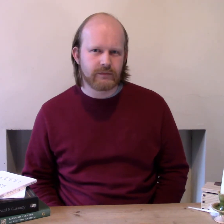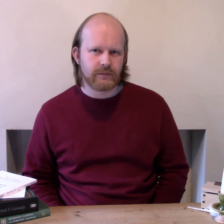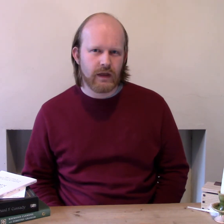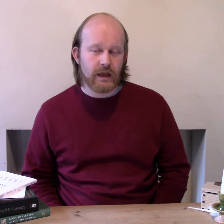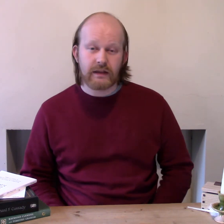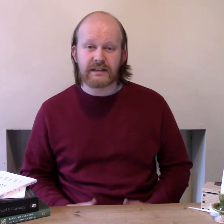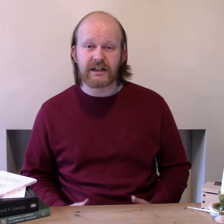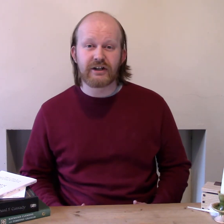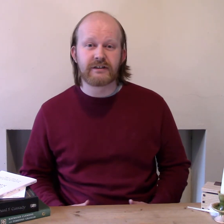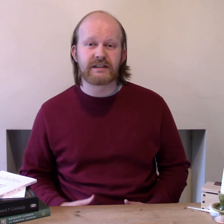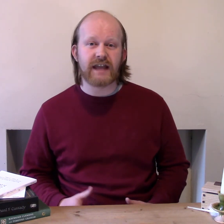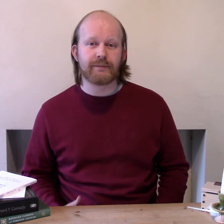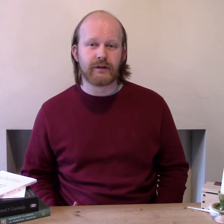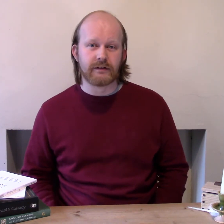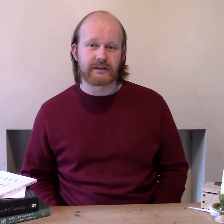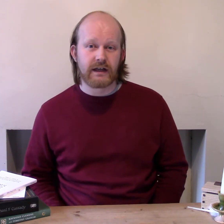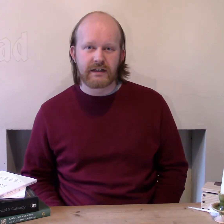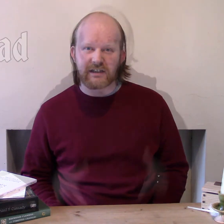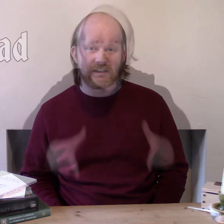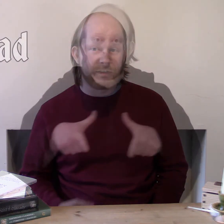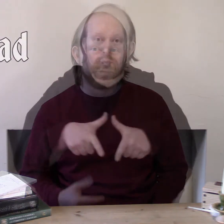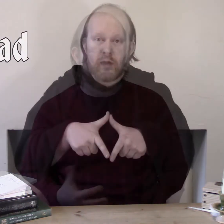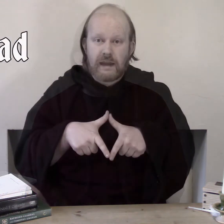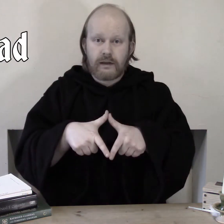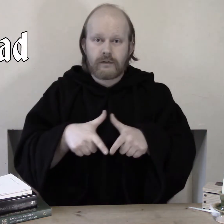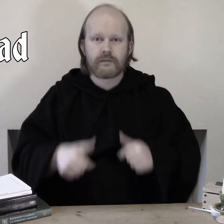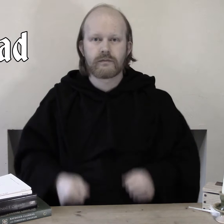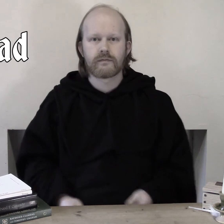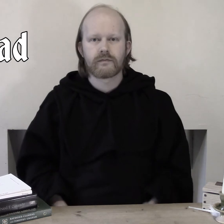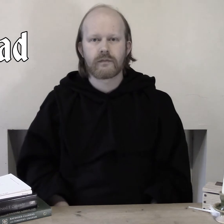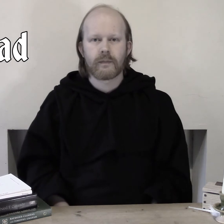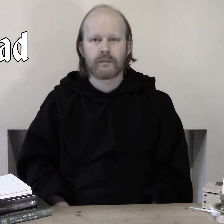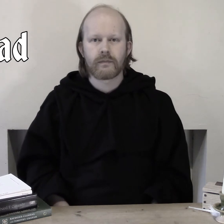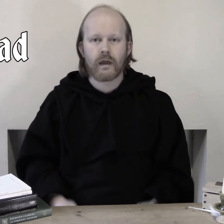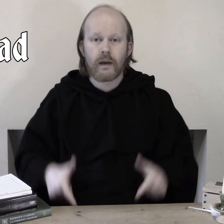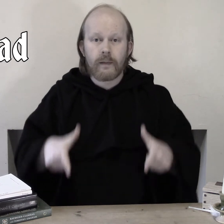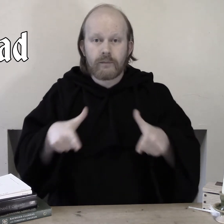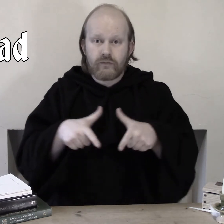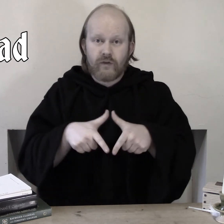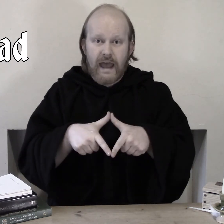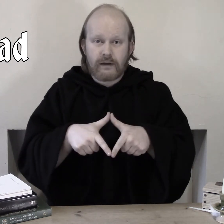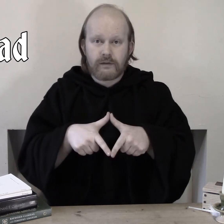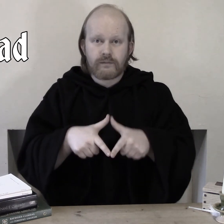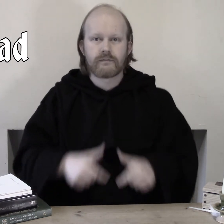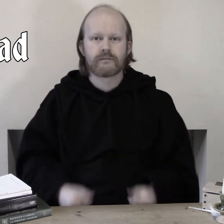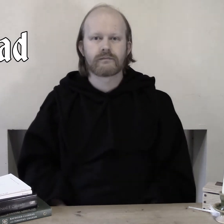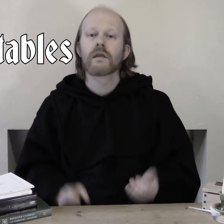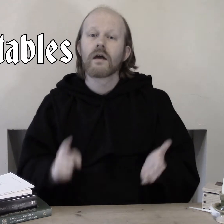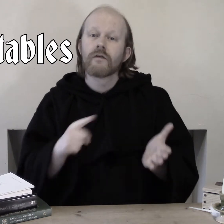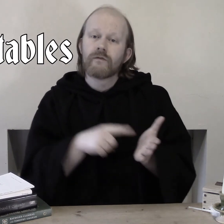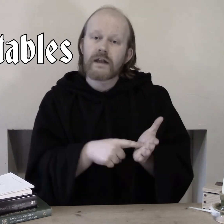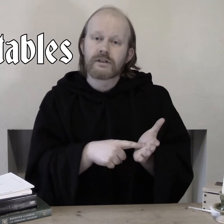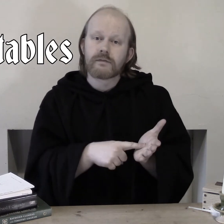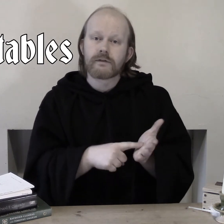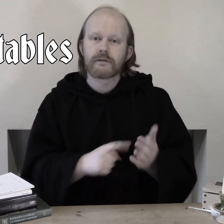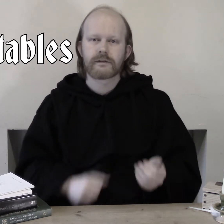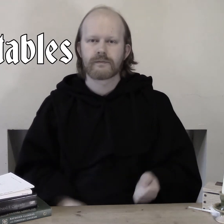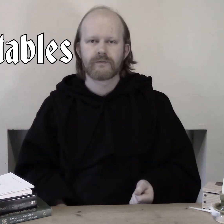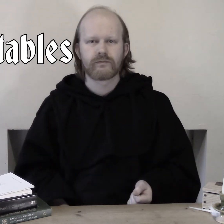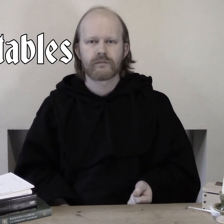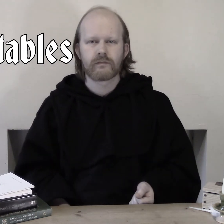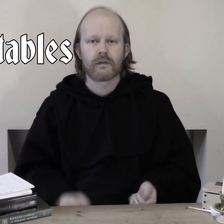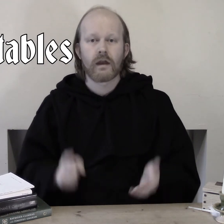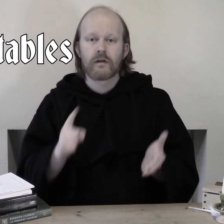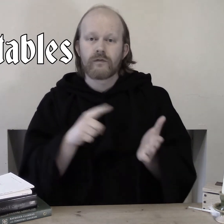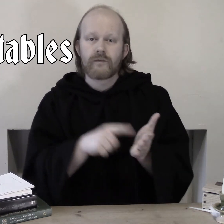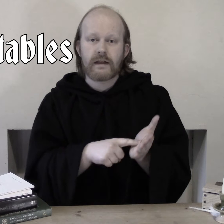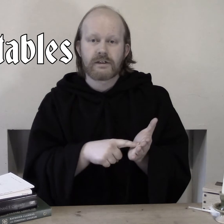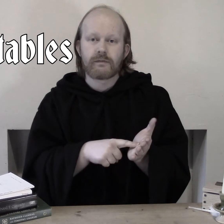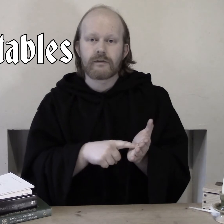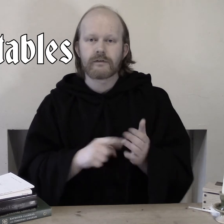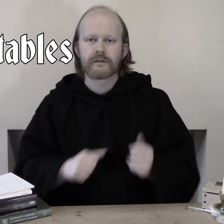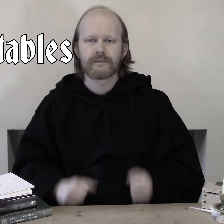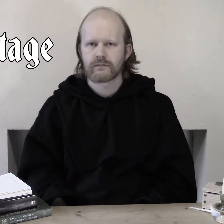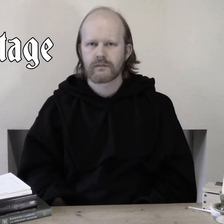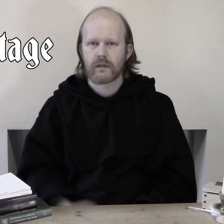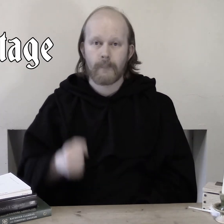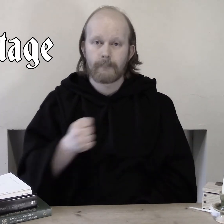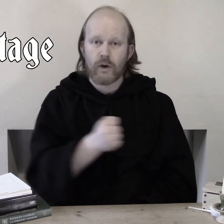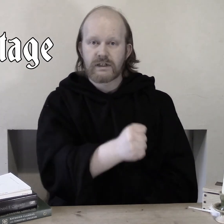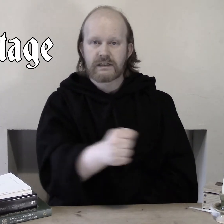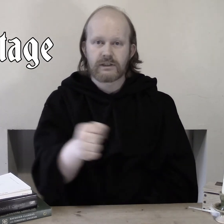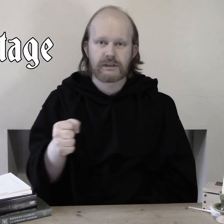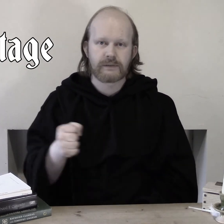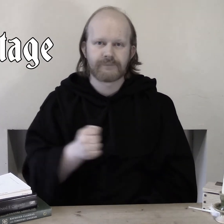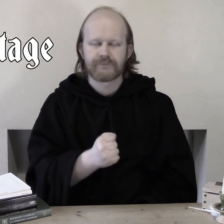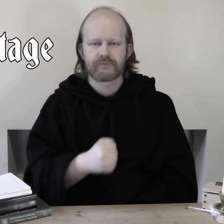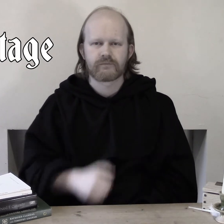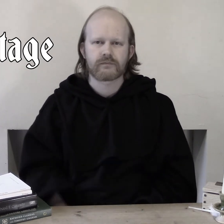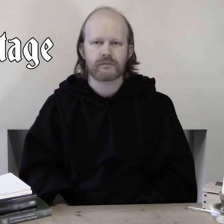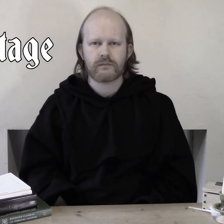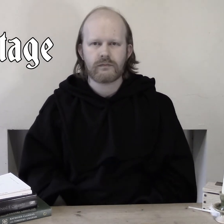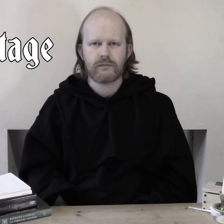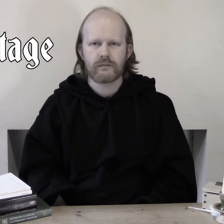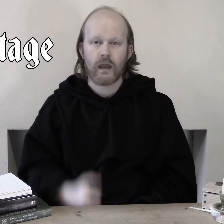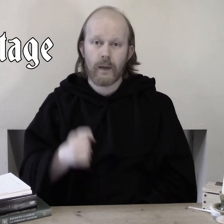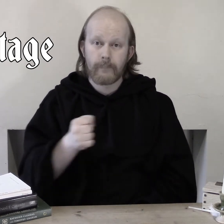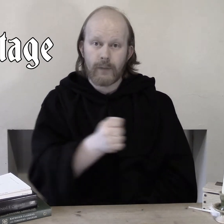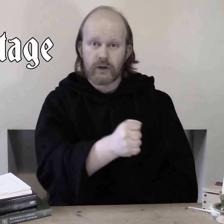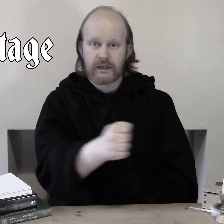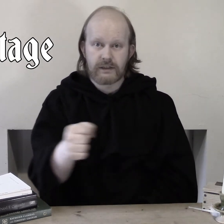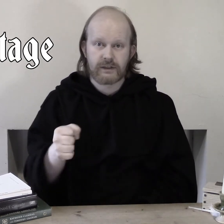This includes staples such as Bread, Vegetables, Pottage (a kind of thick medieval stew),